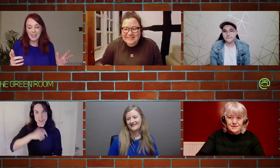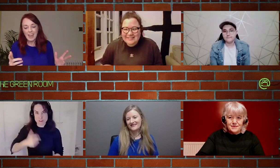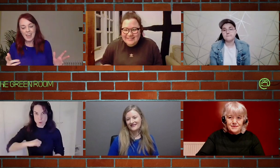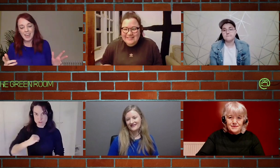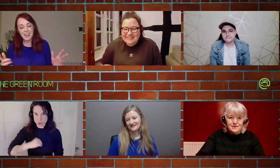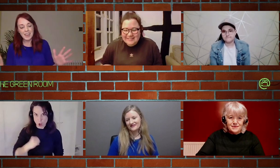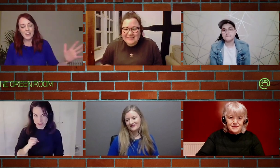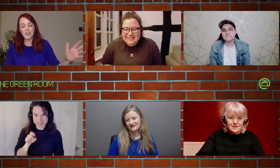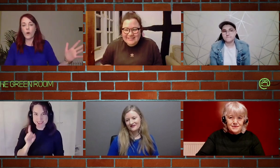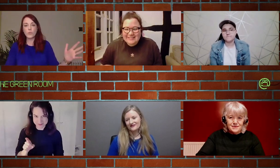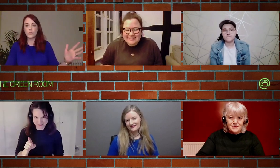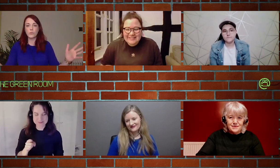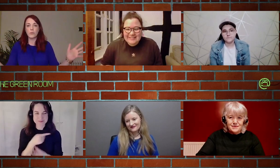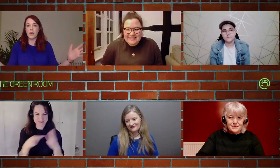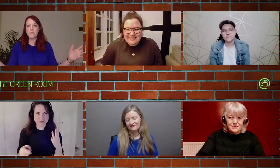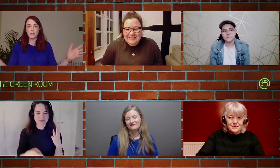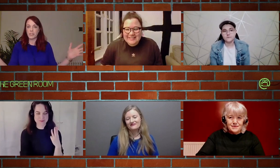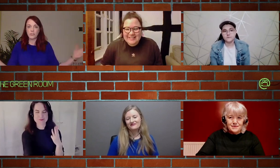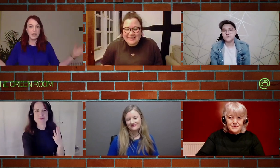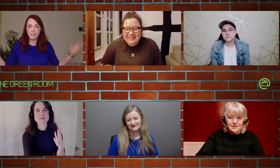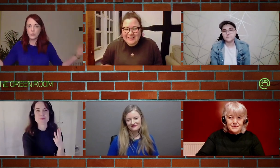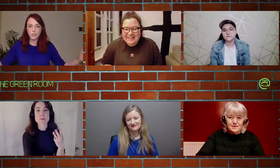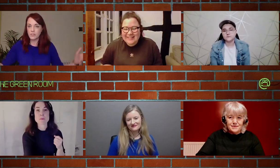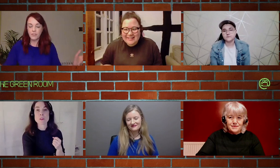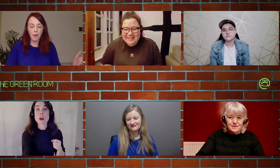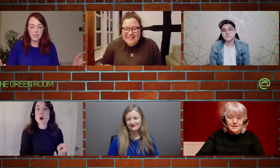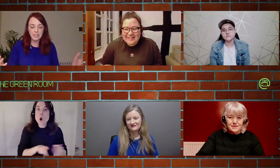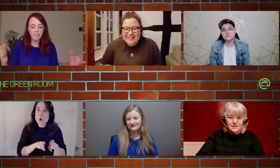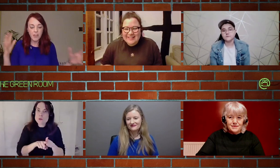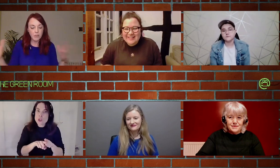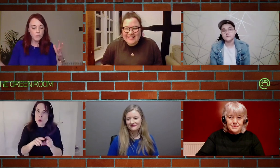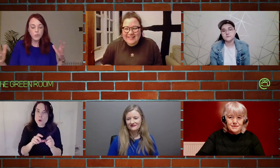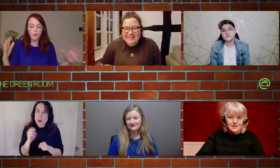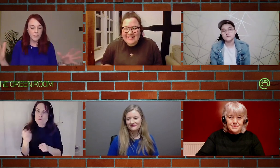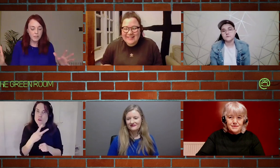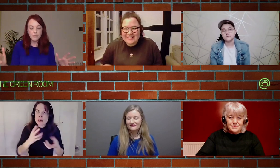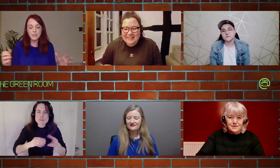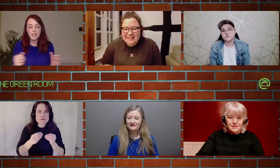Also, Brooklyn creates lots of amazing films, short